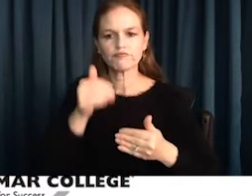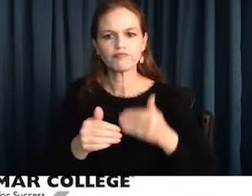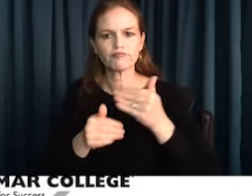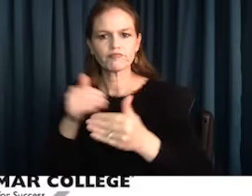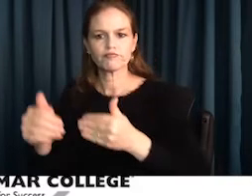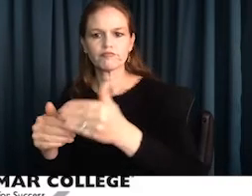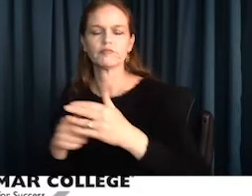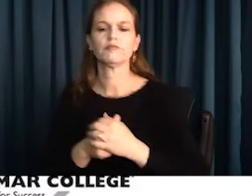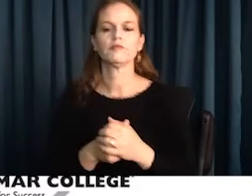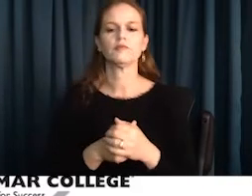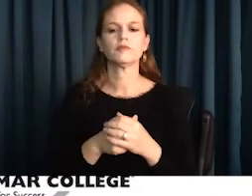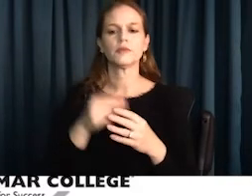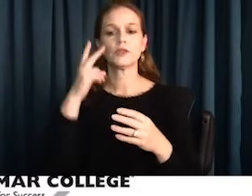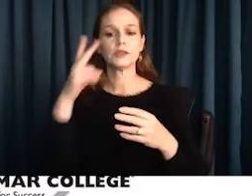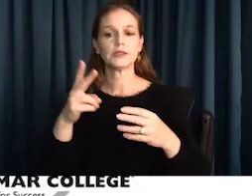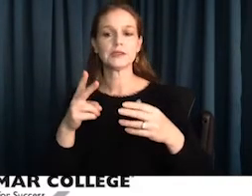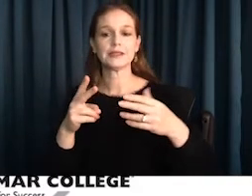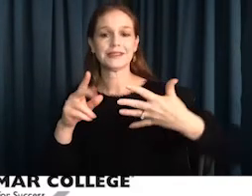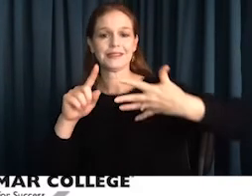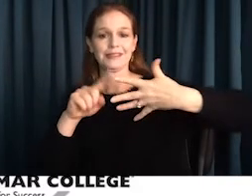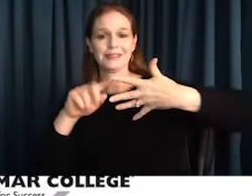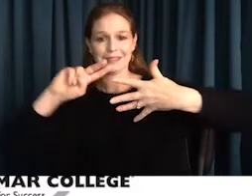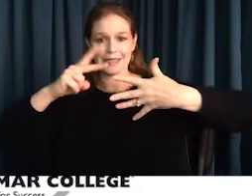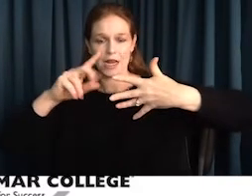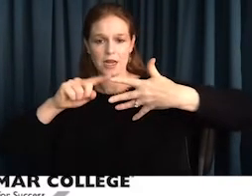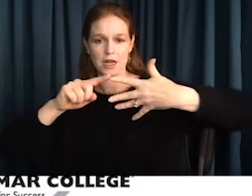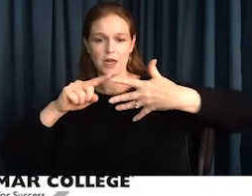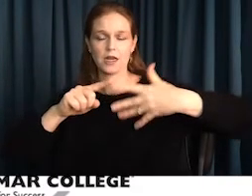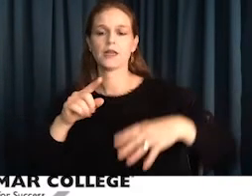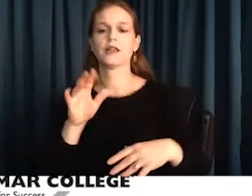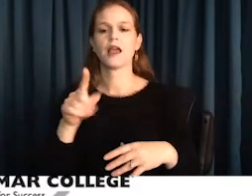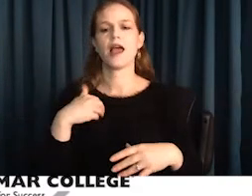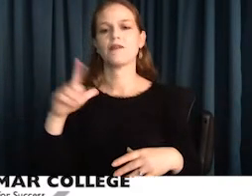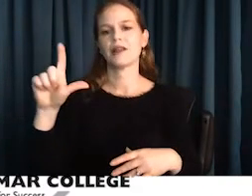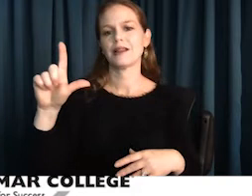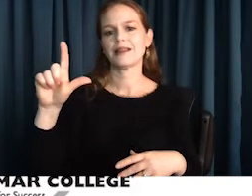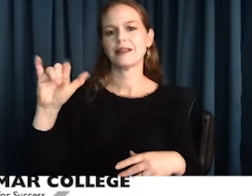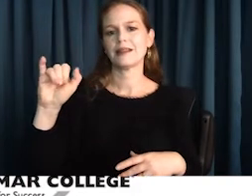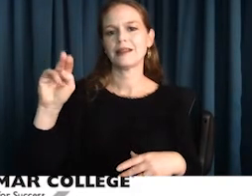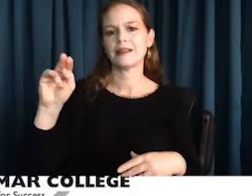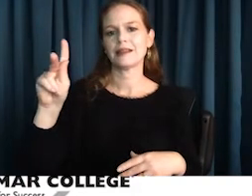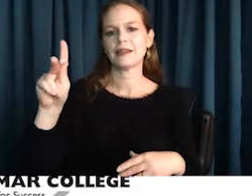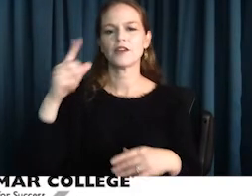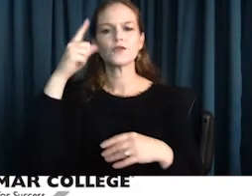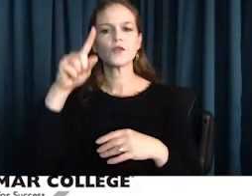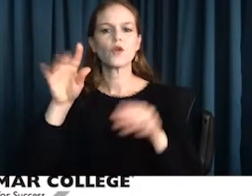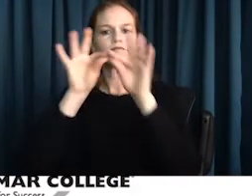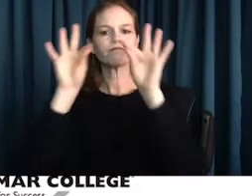Under number two here you can find the link to our online form and you can also find the link to